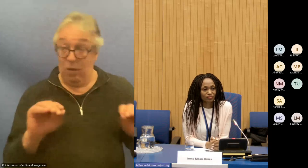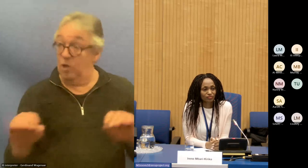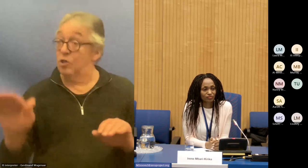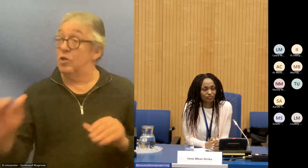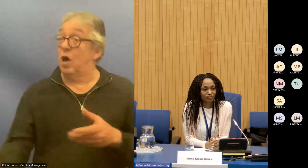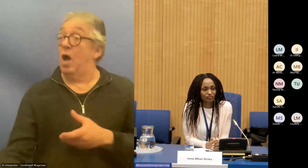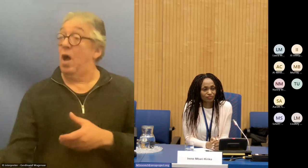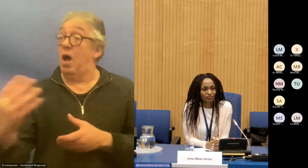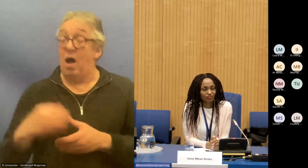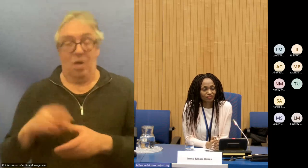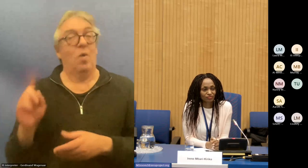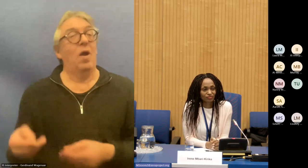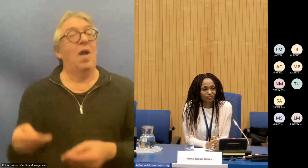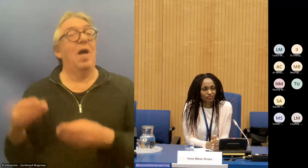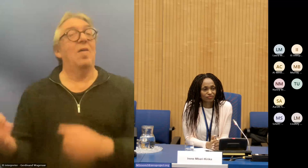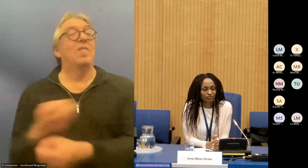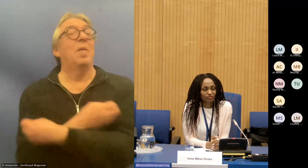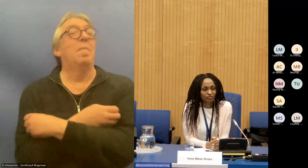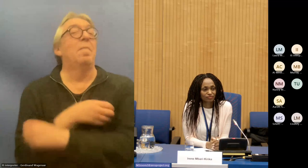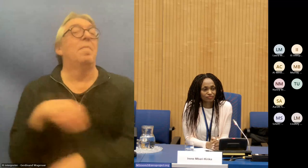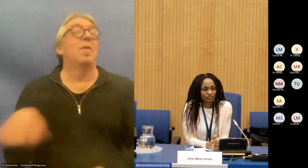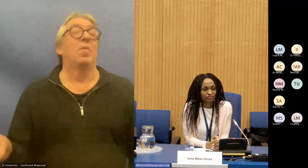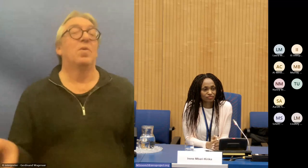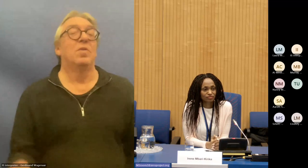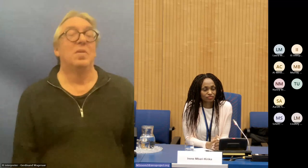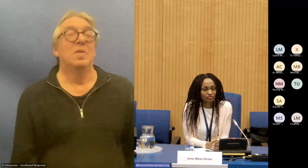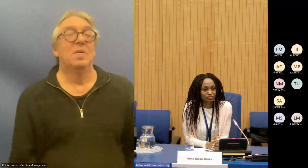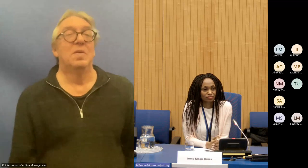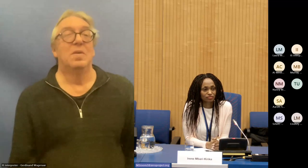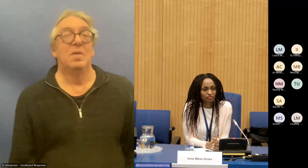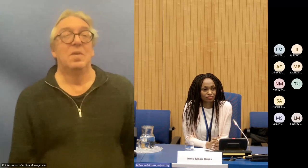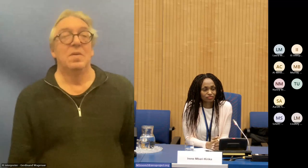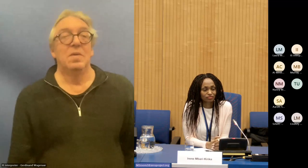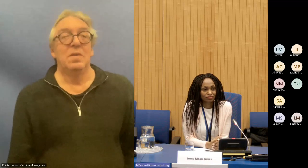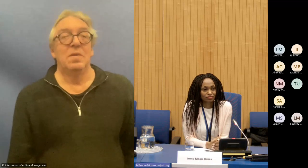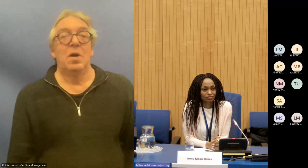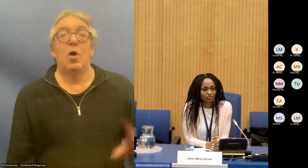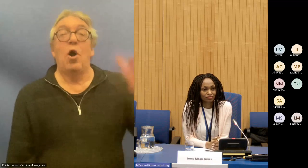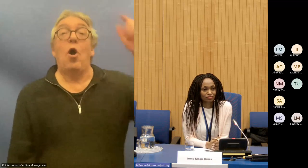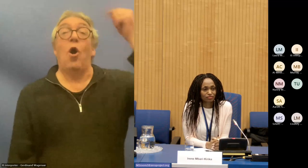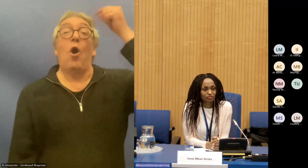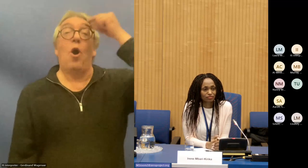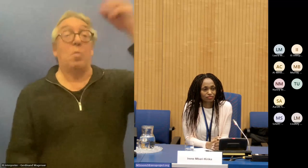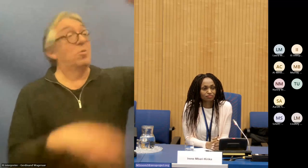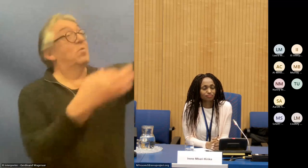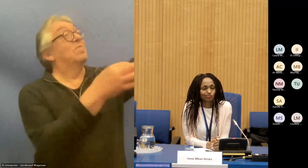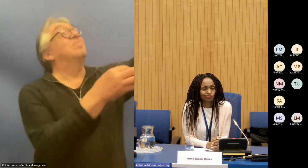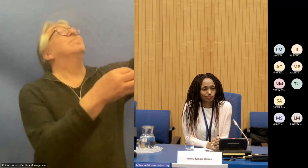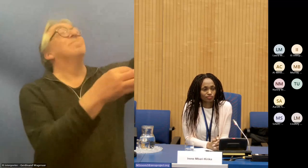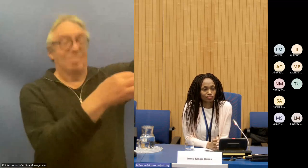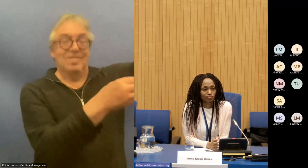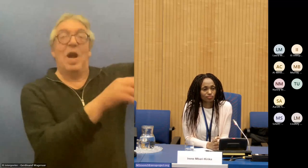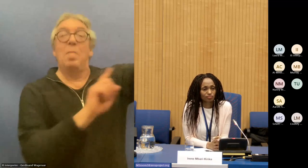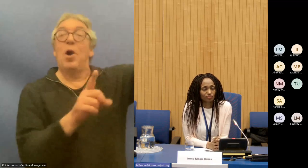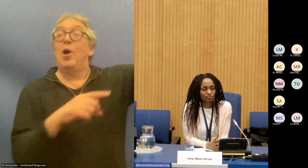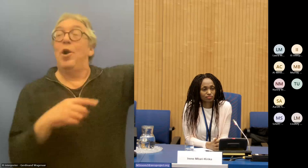fact there are places where there are government players who would not encourage it. If you can